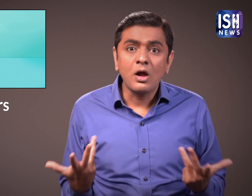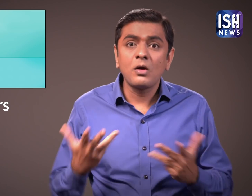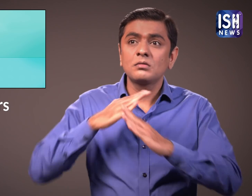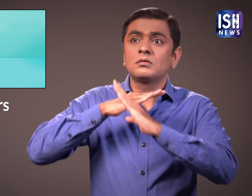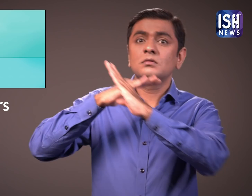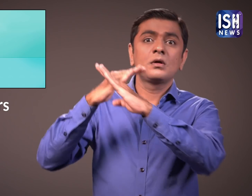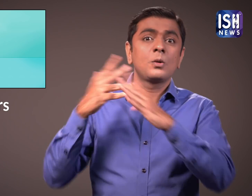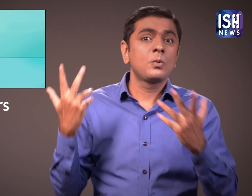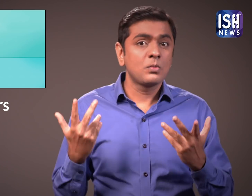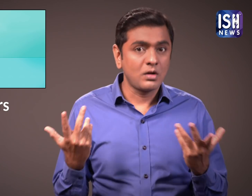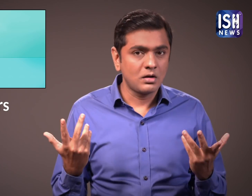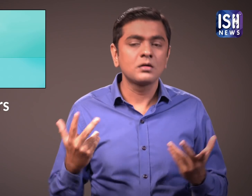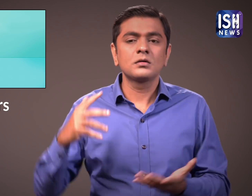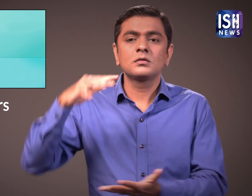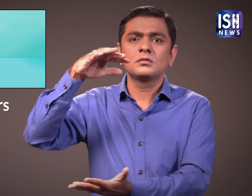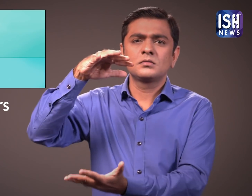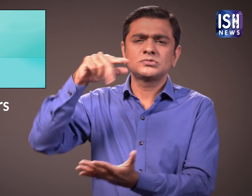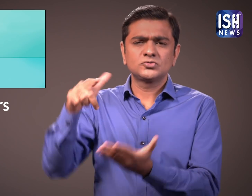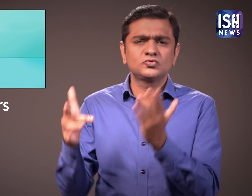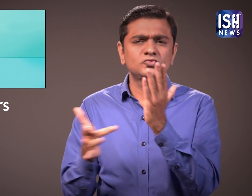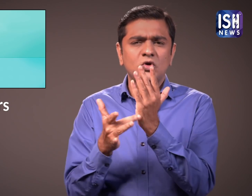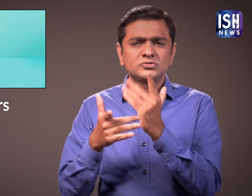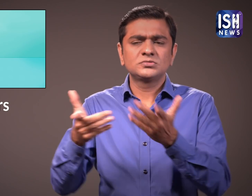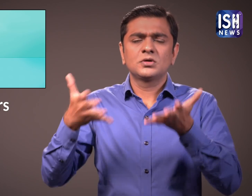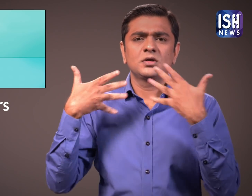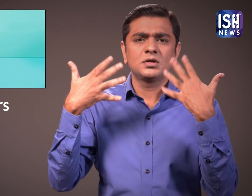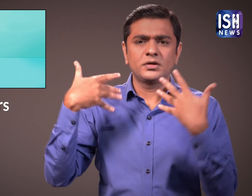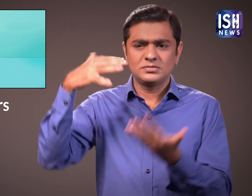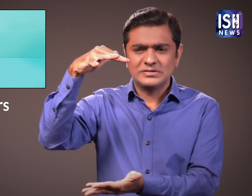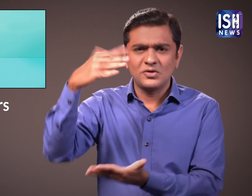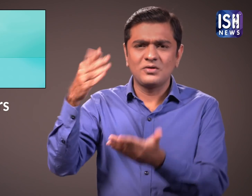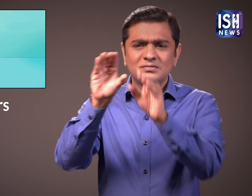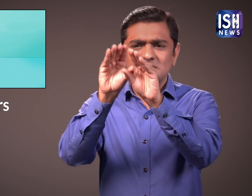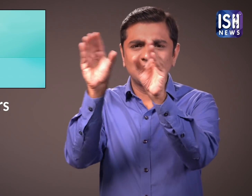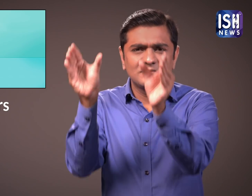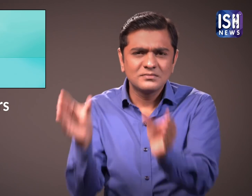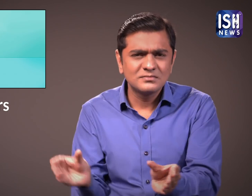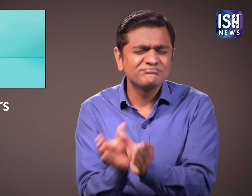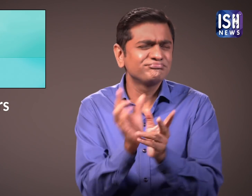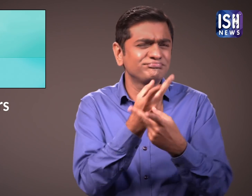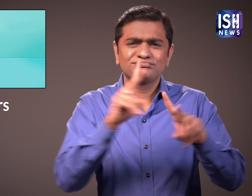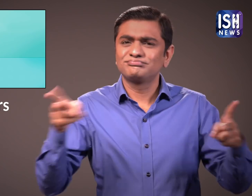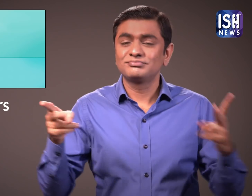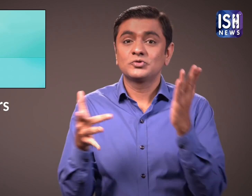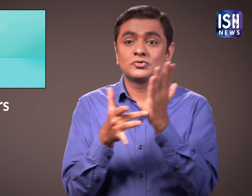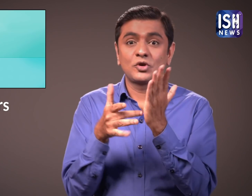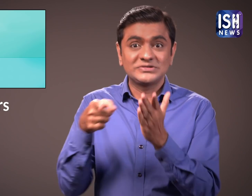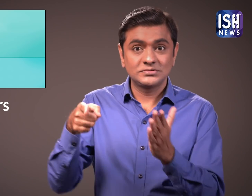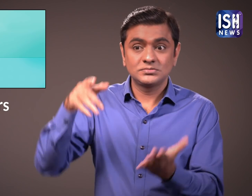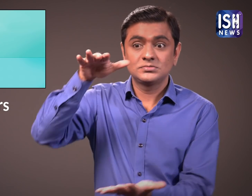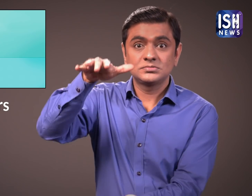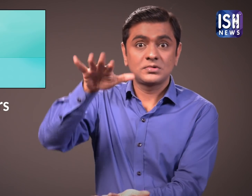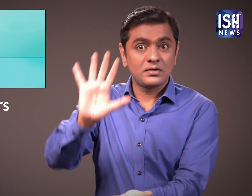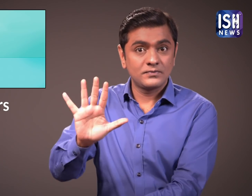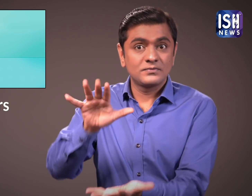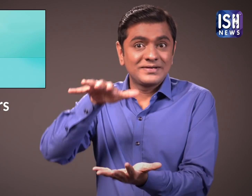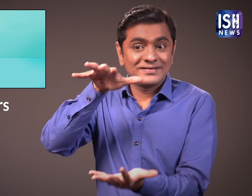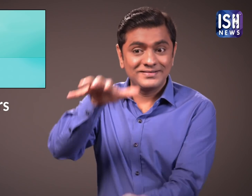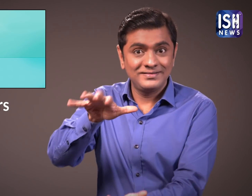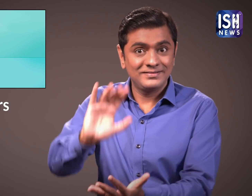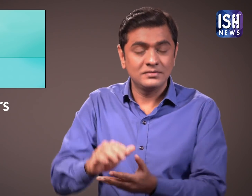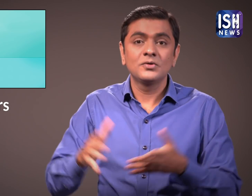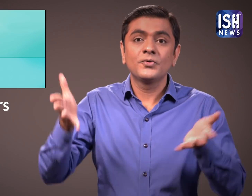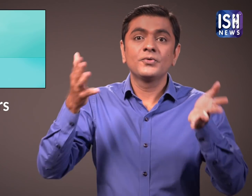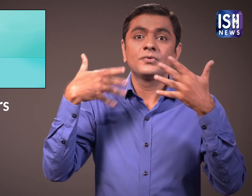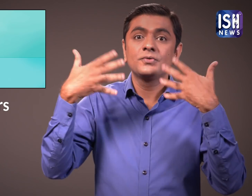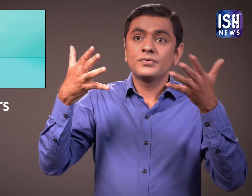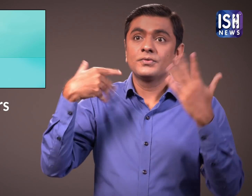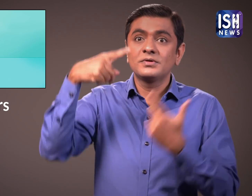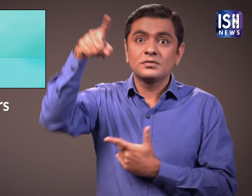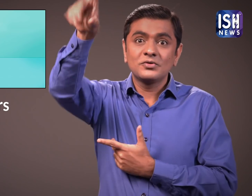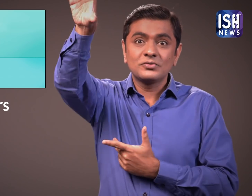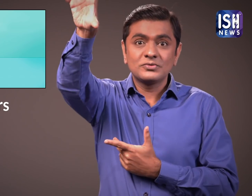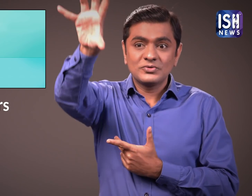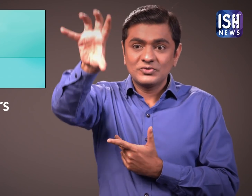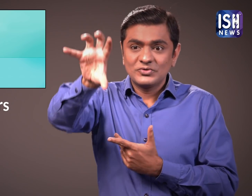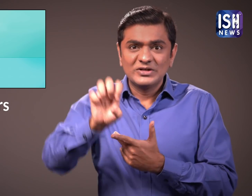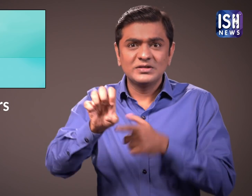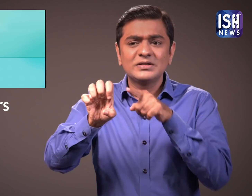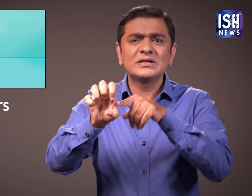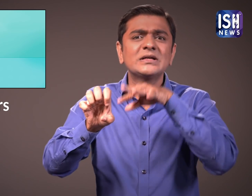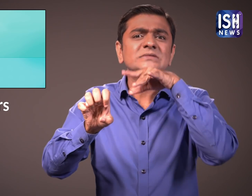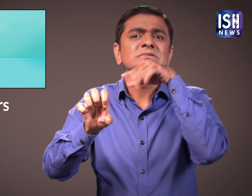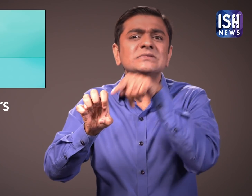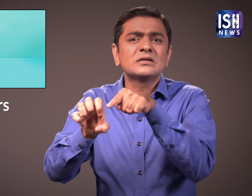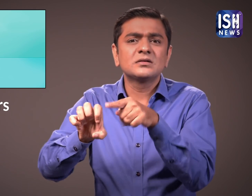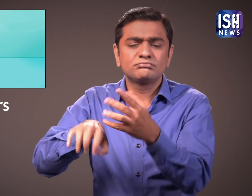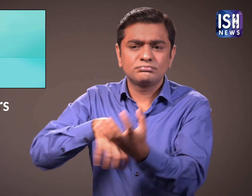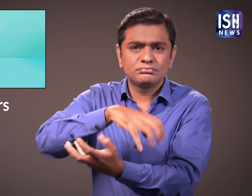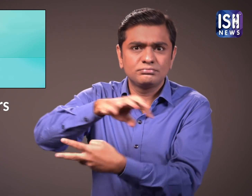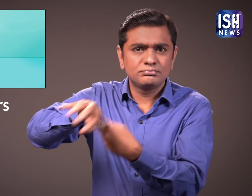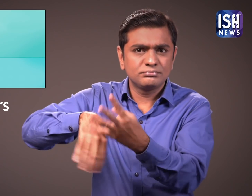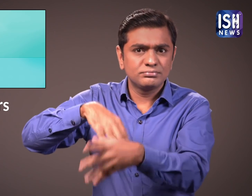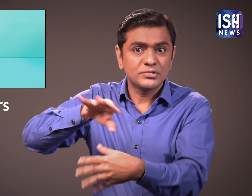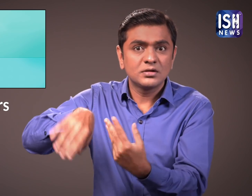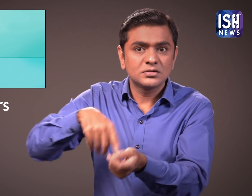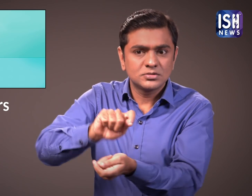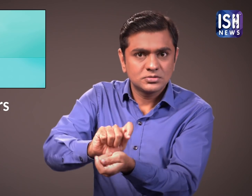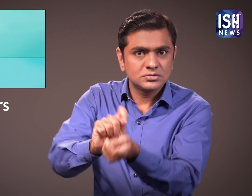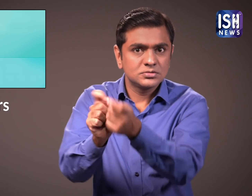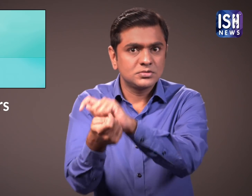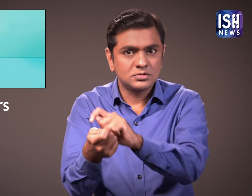You can protect yourself by getting an air purifier which will purify the air inside your house.